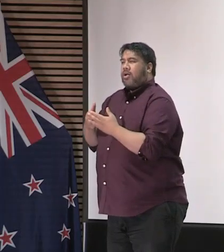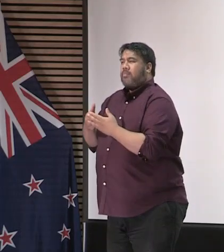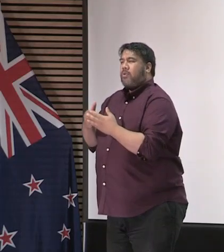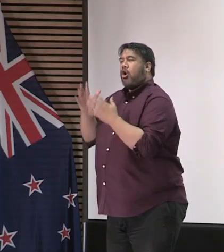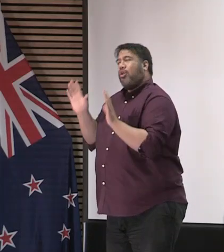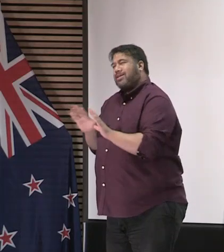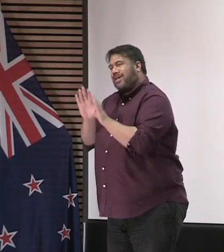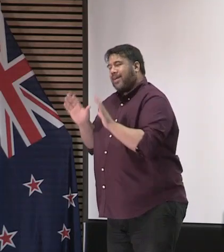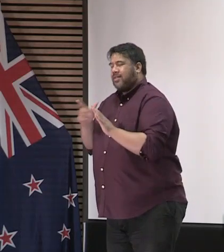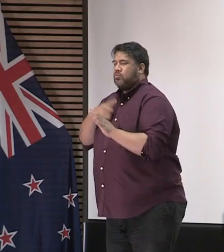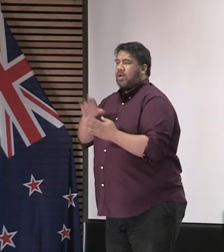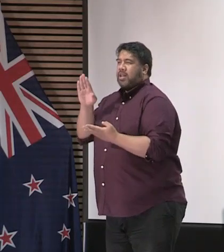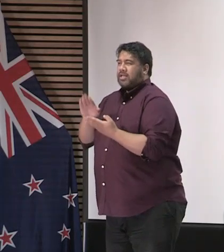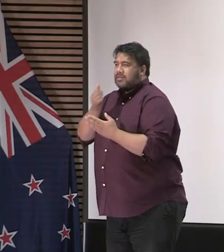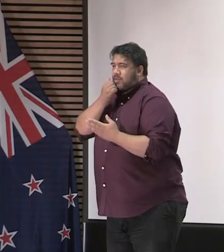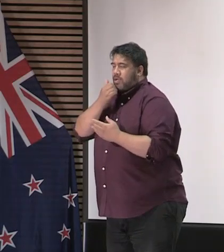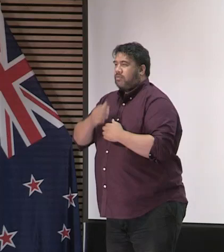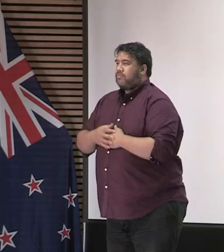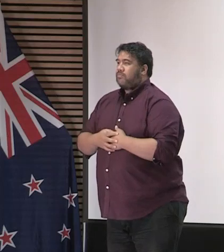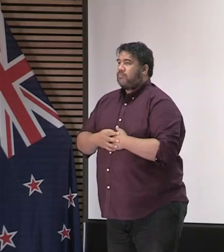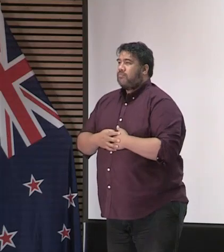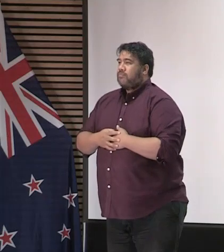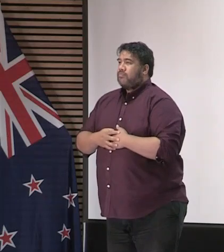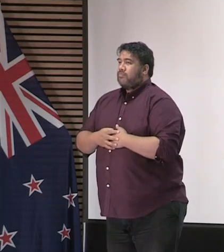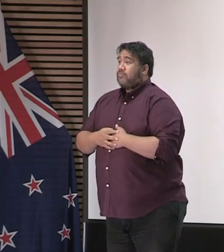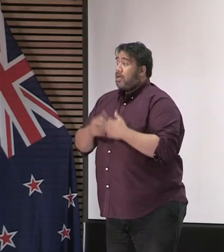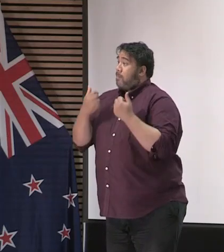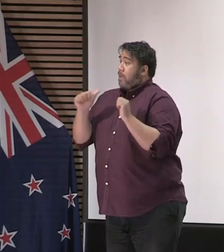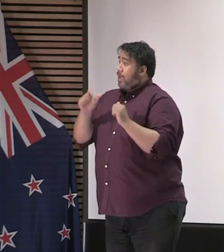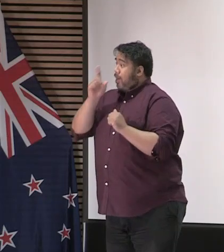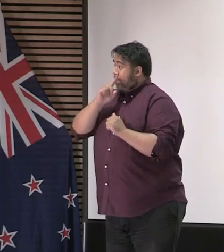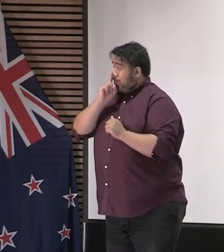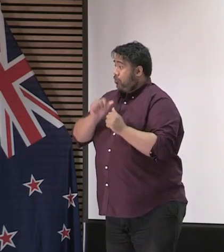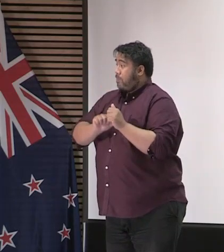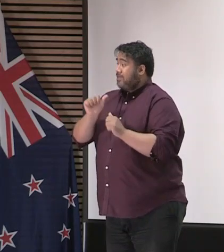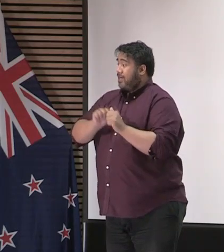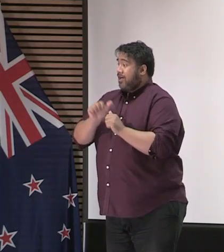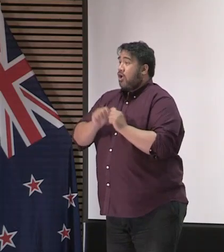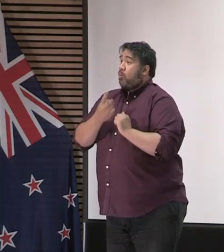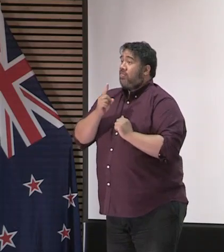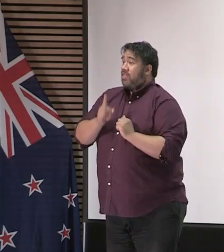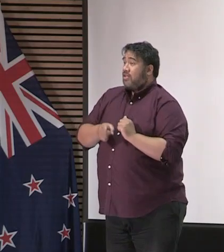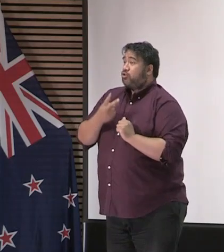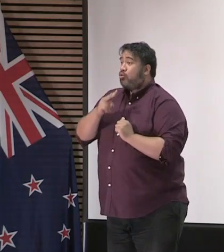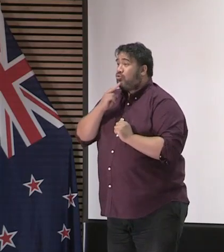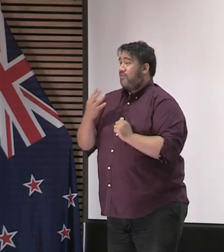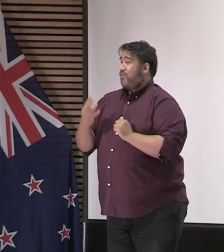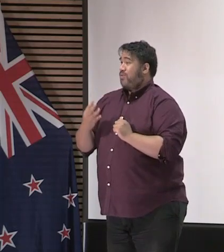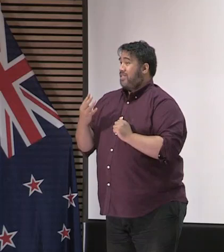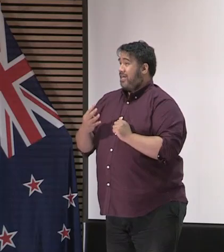example, over Easter, when there are public holidays.